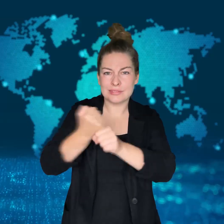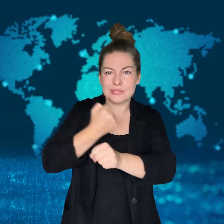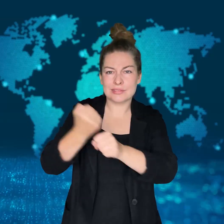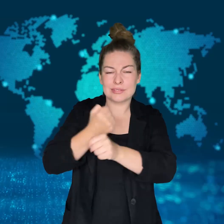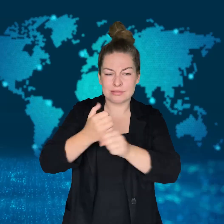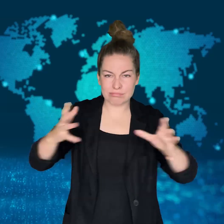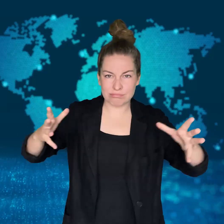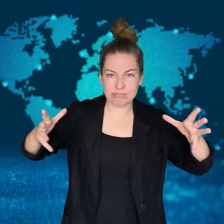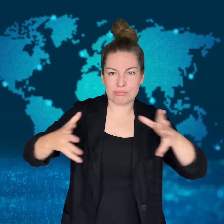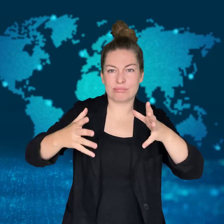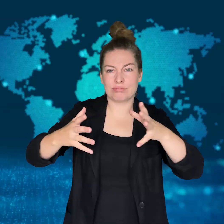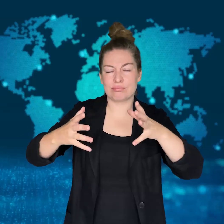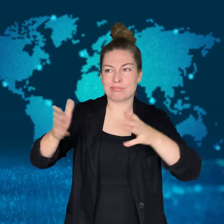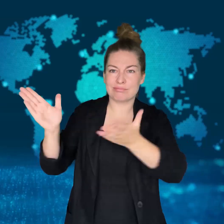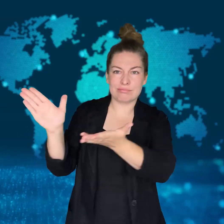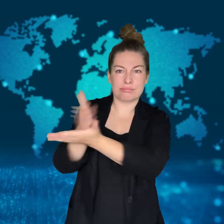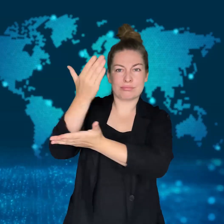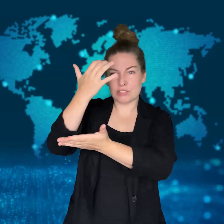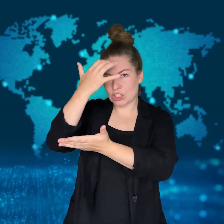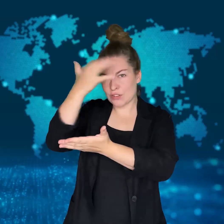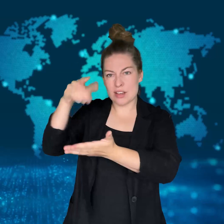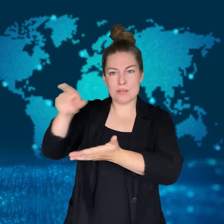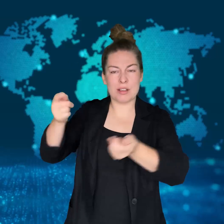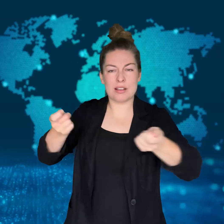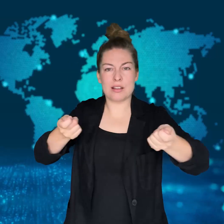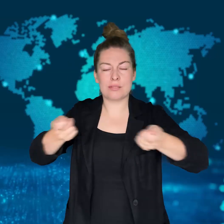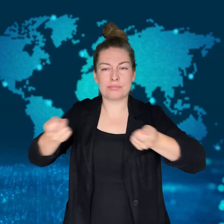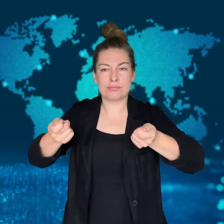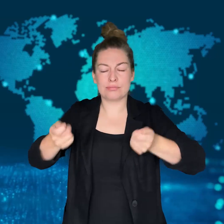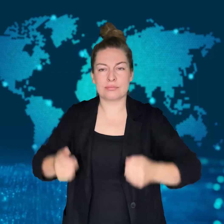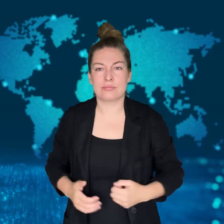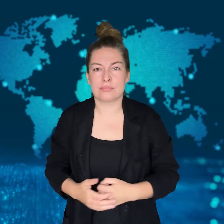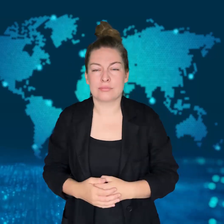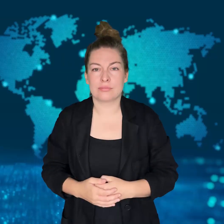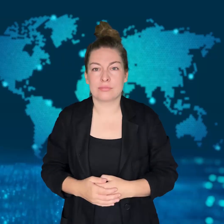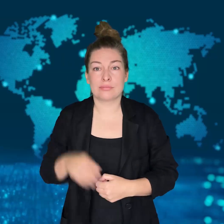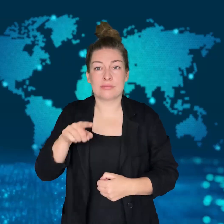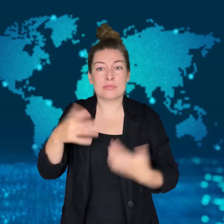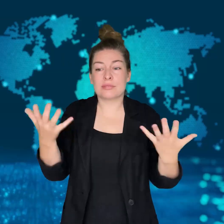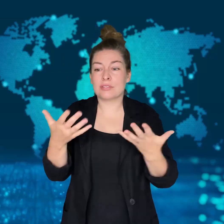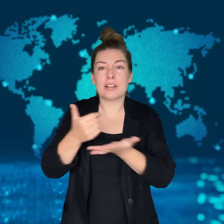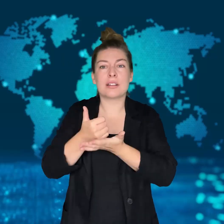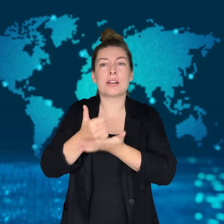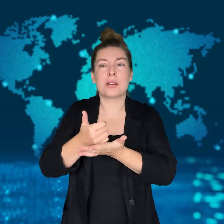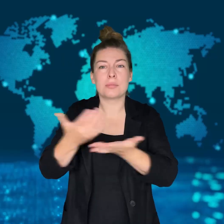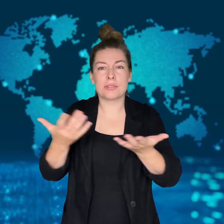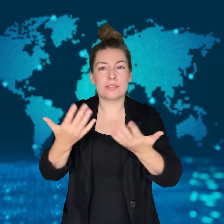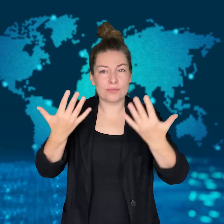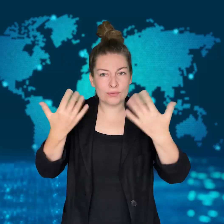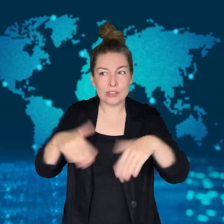come together in overthrowing the government.